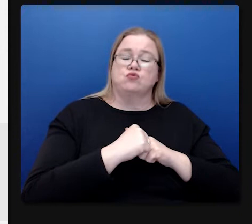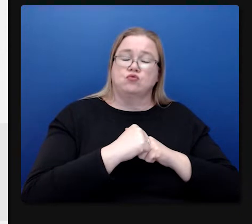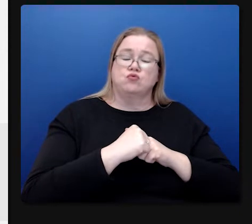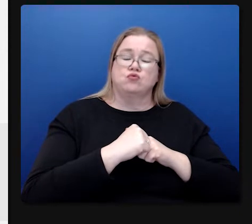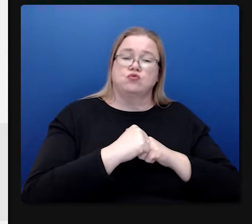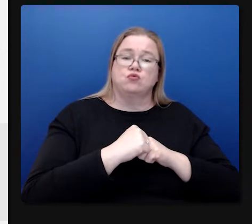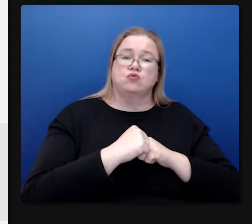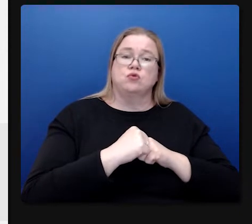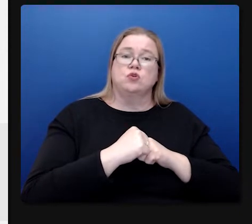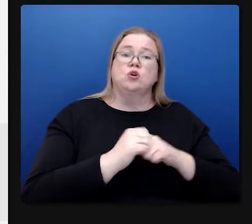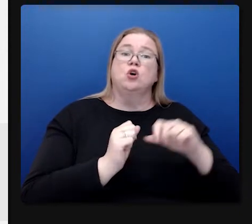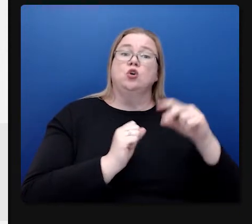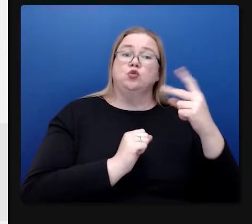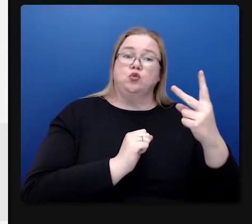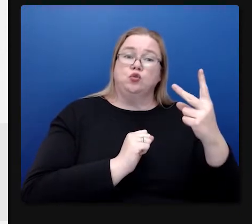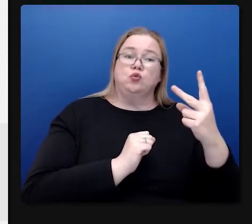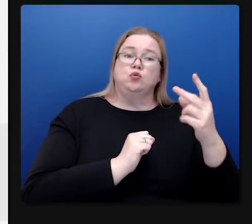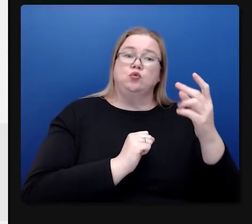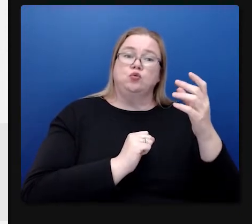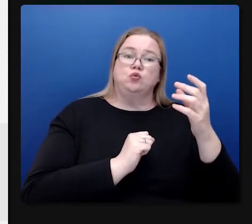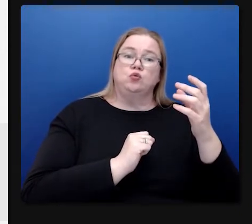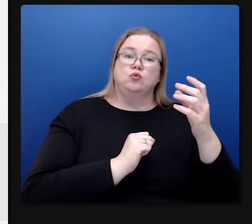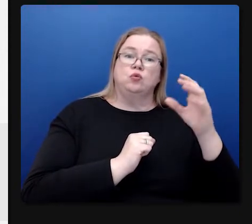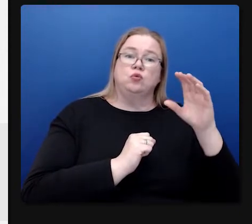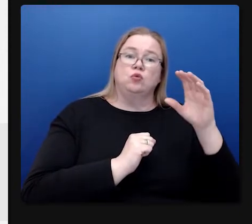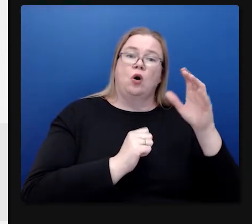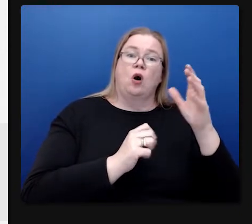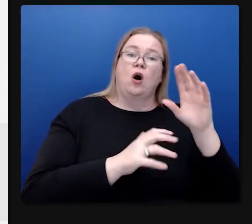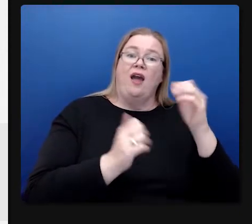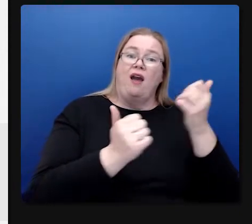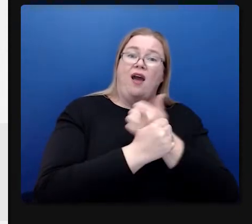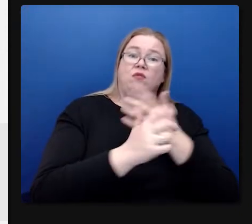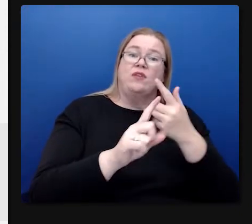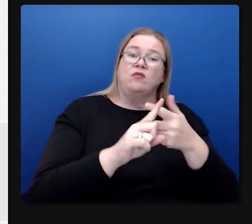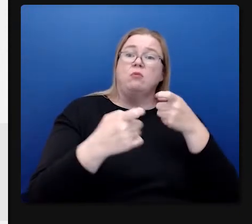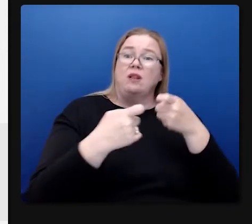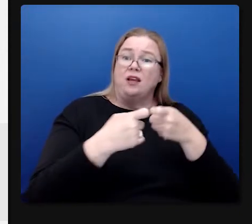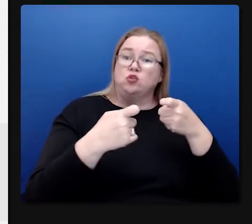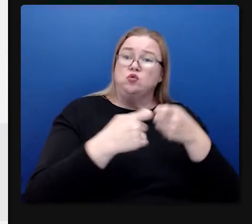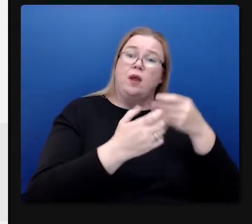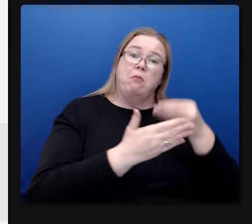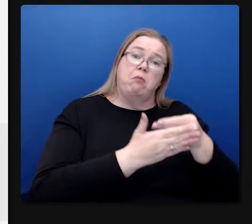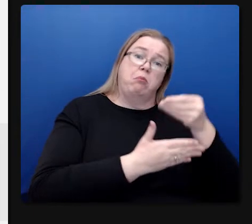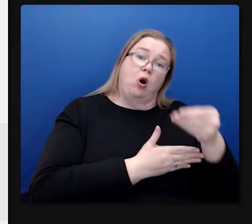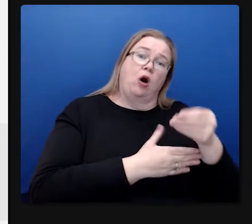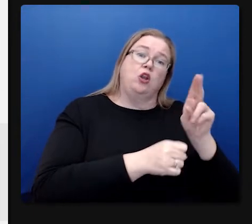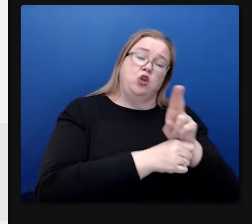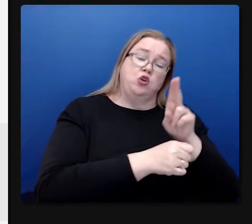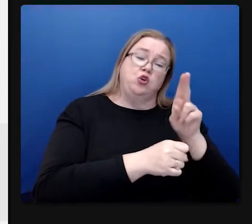Scope two refers to all of the indirect emissions that occur from electricity purchased and used